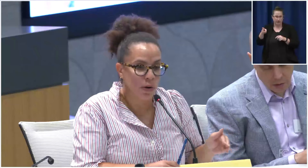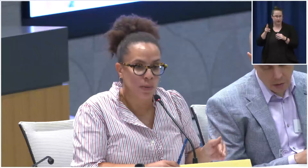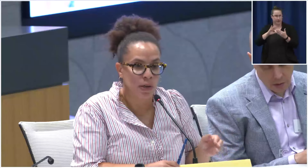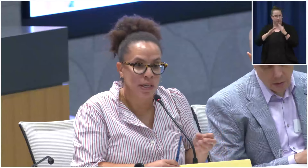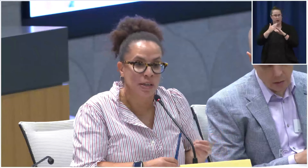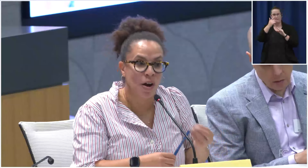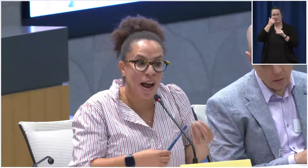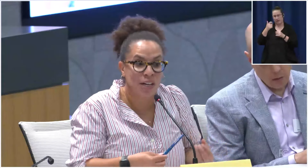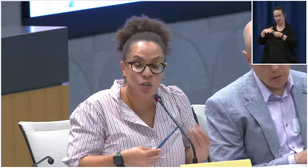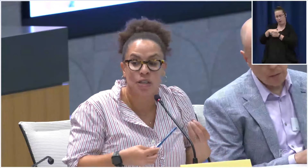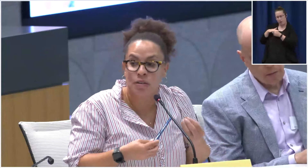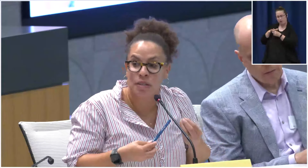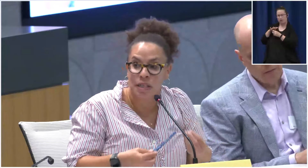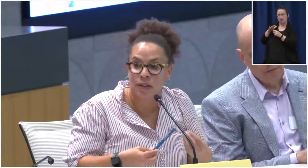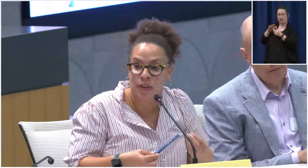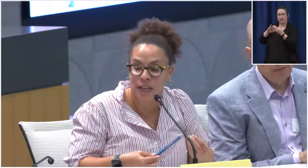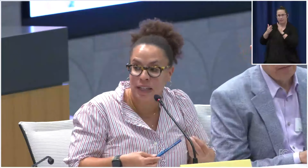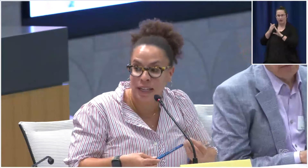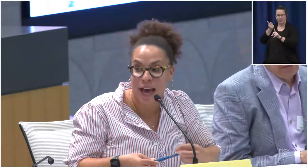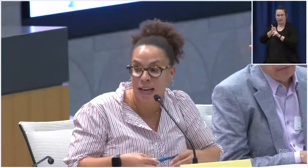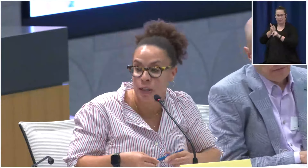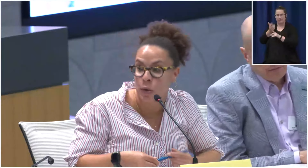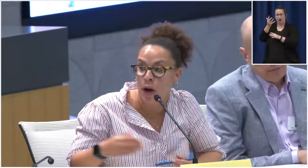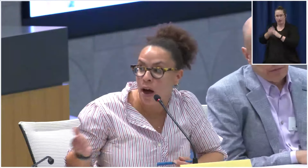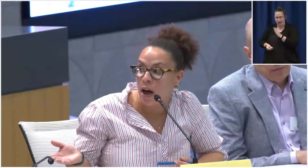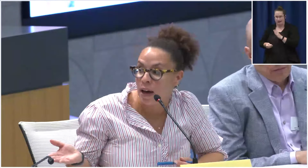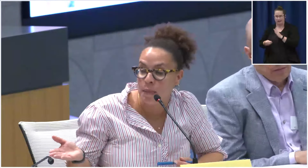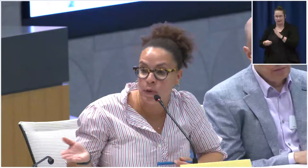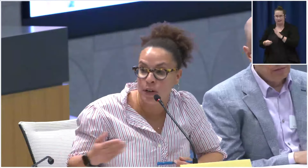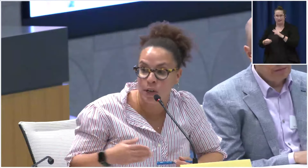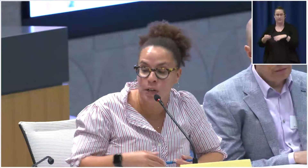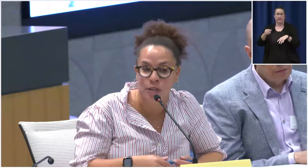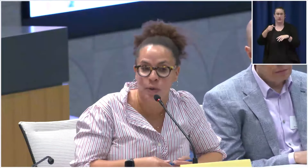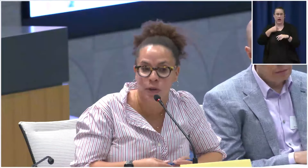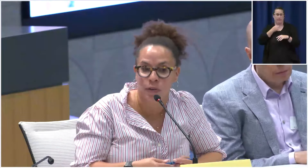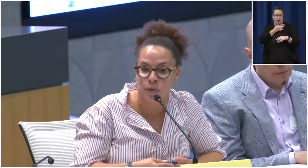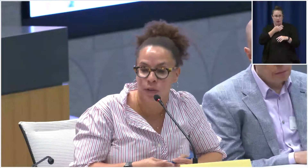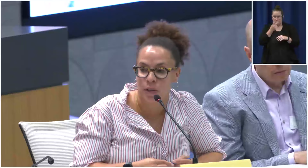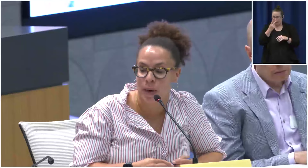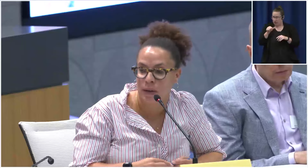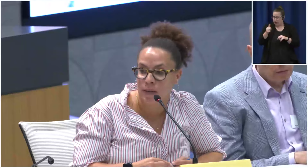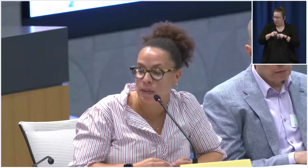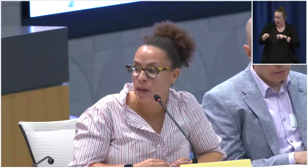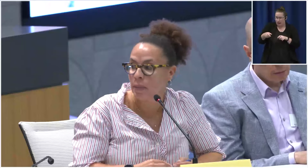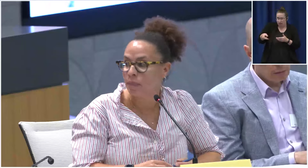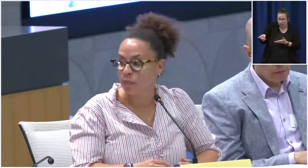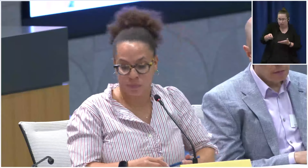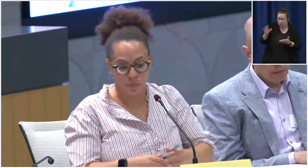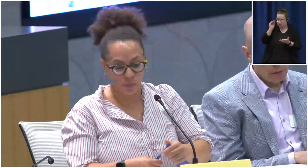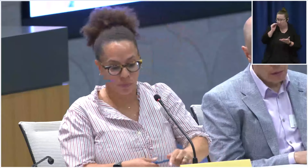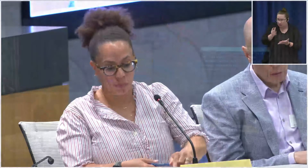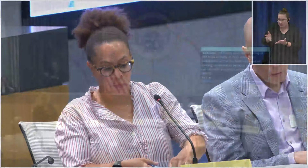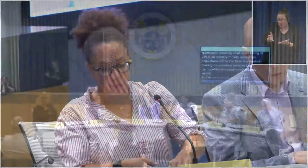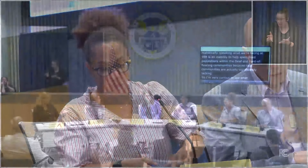REALISTICALLY SPEAKING WHAT WE'RE FACING AT 988 IS AN INABILITY TO HELP SPECIALIZED POPULATIONS WITHIN THE DEAF AND